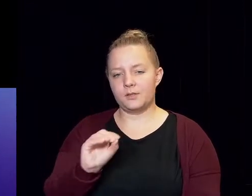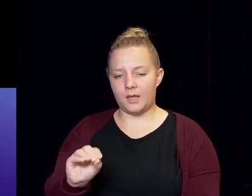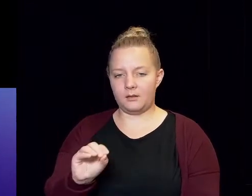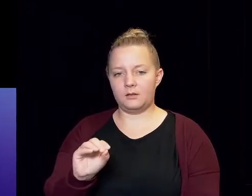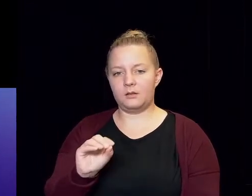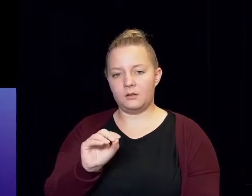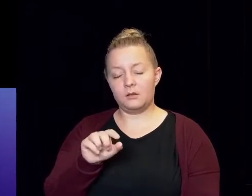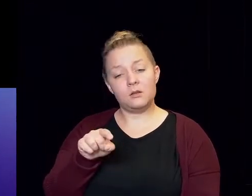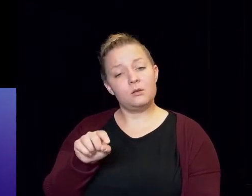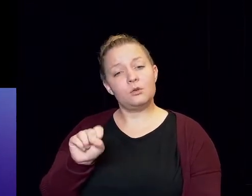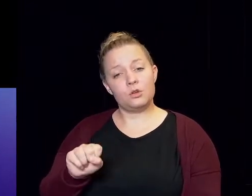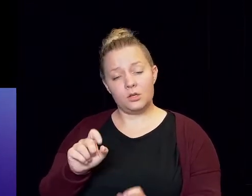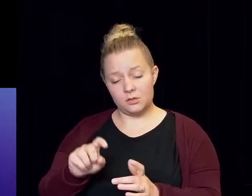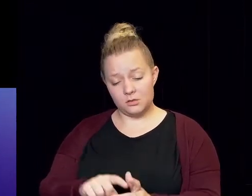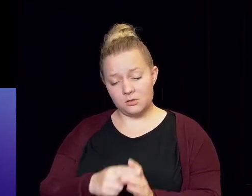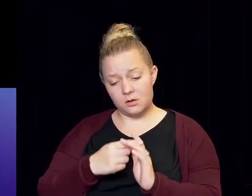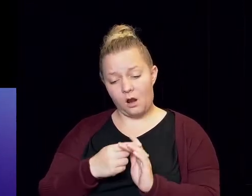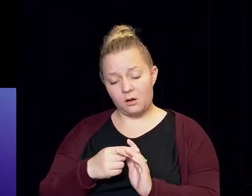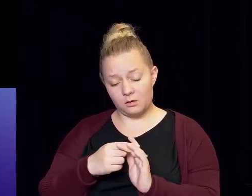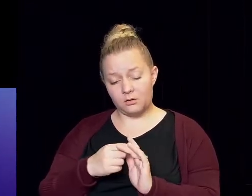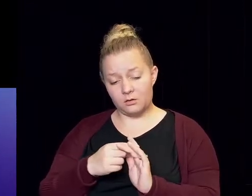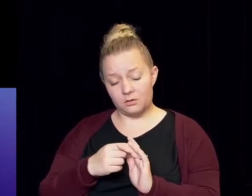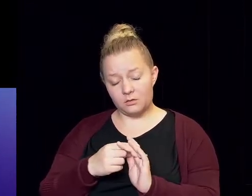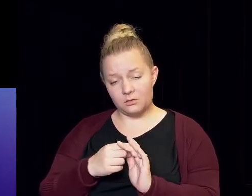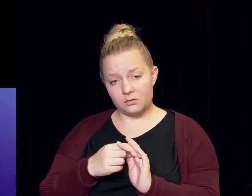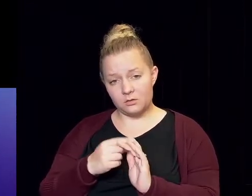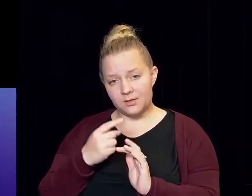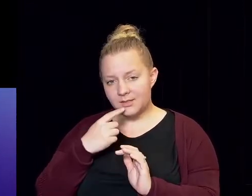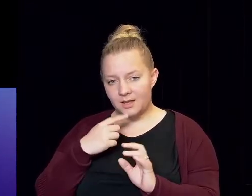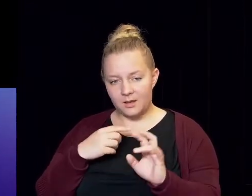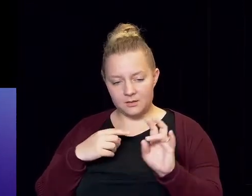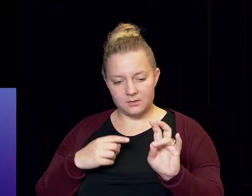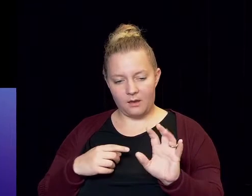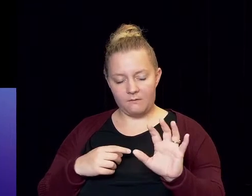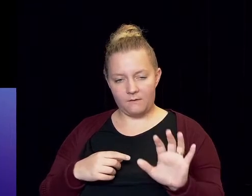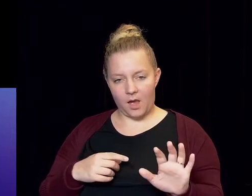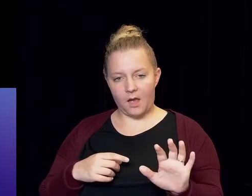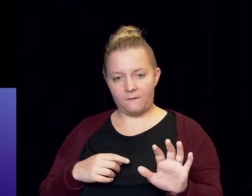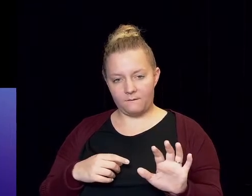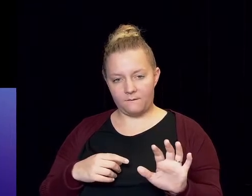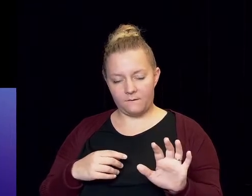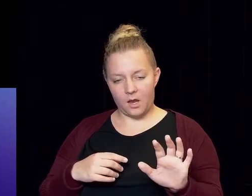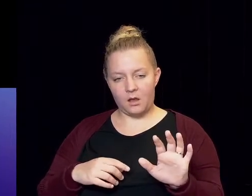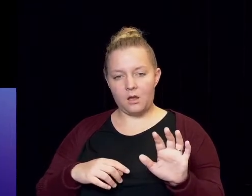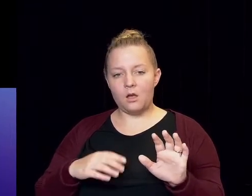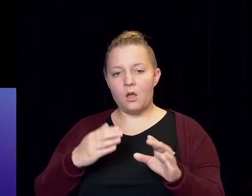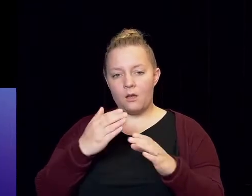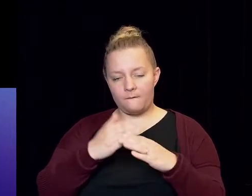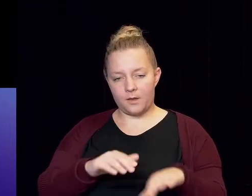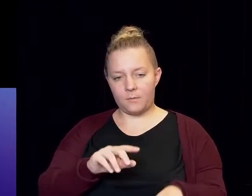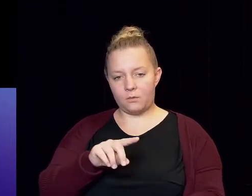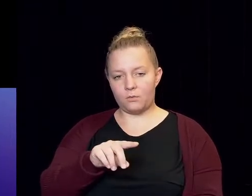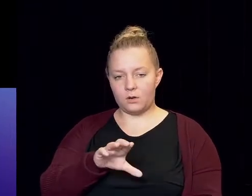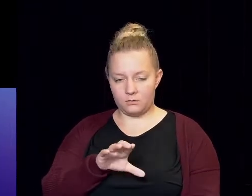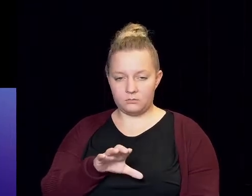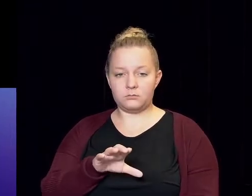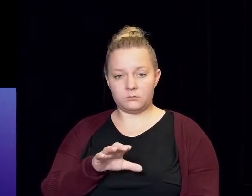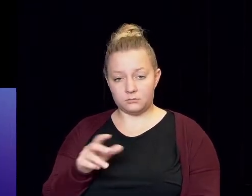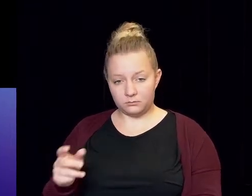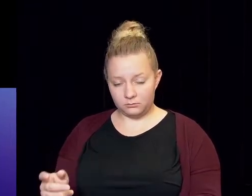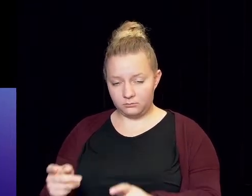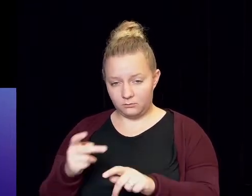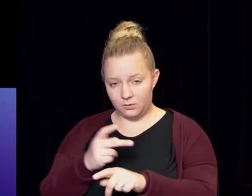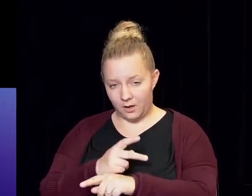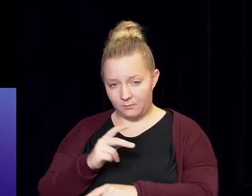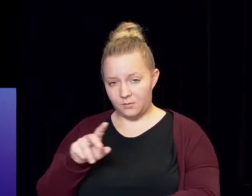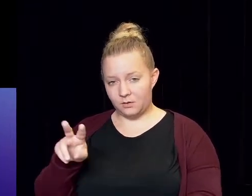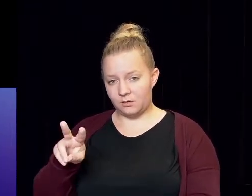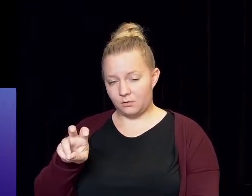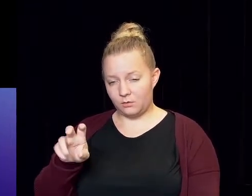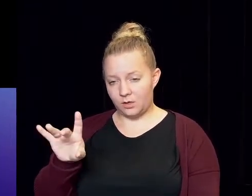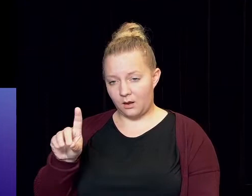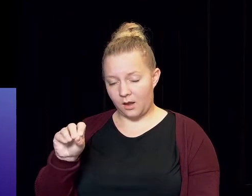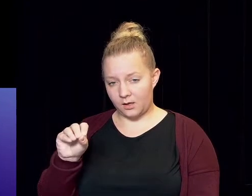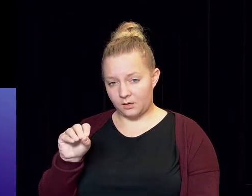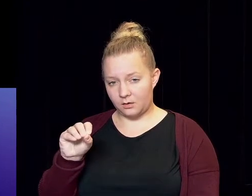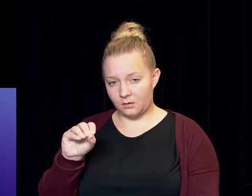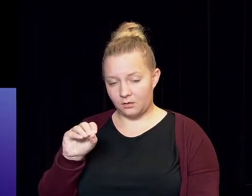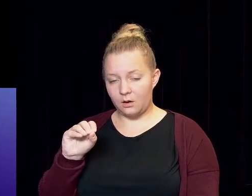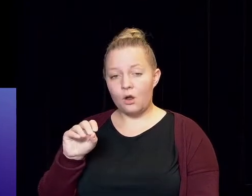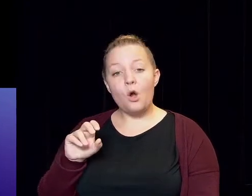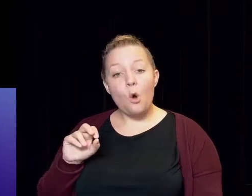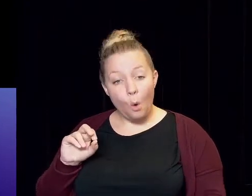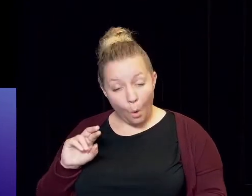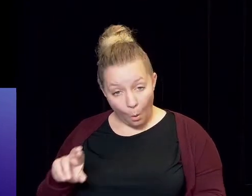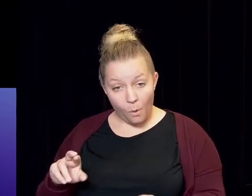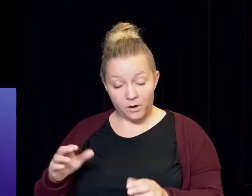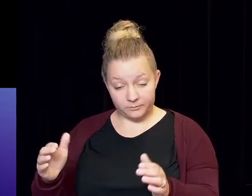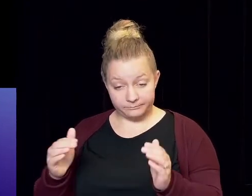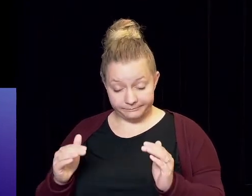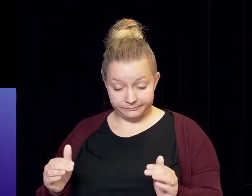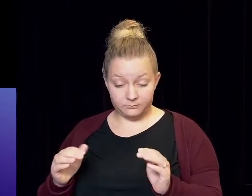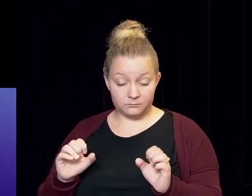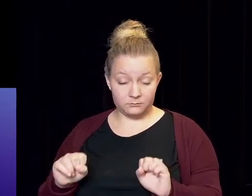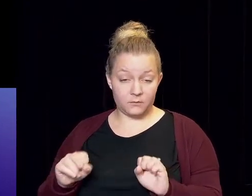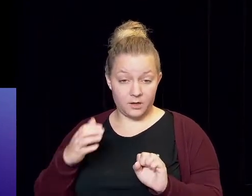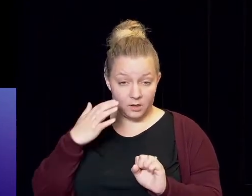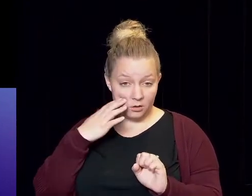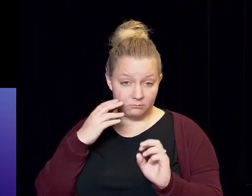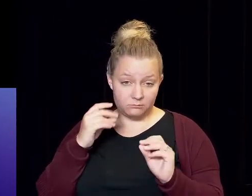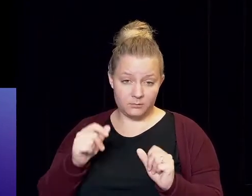You could either start out as saying 75/100 times your 280. Or, you can know, 75% is one of those